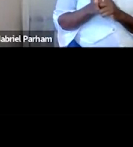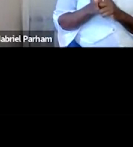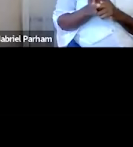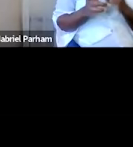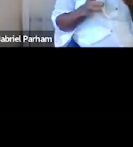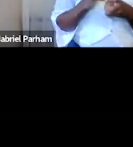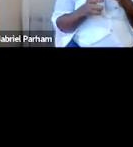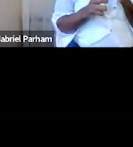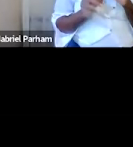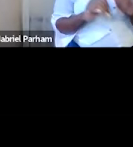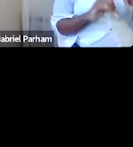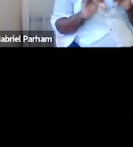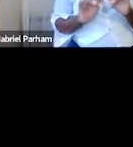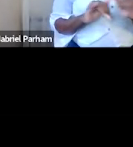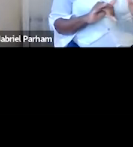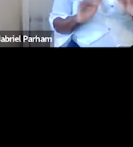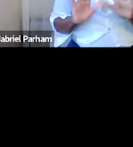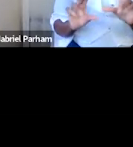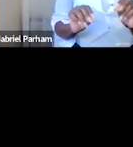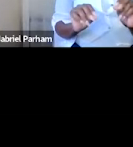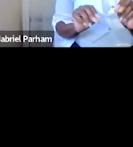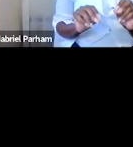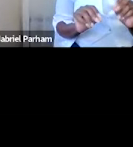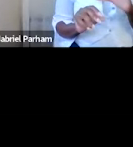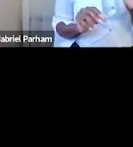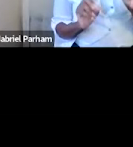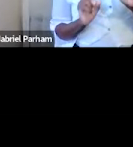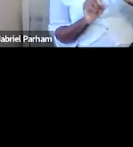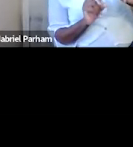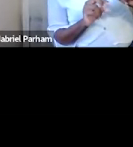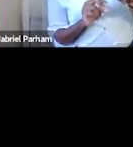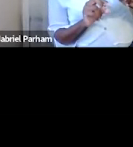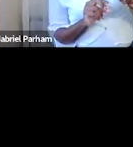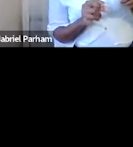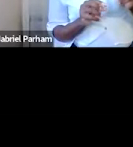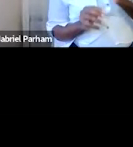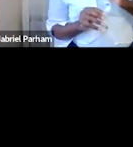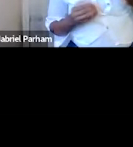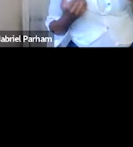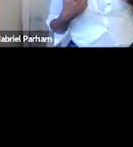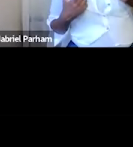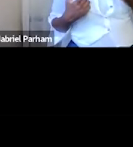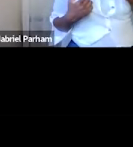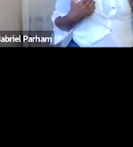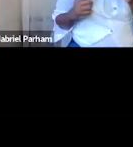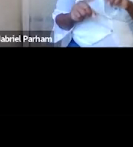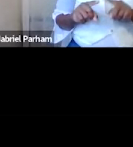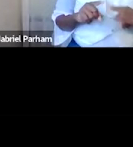are not the same for any individual, and the reactions that an individual or service member has will be different based on what they're experiencing